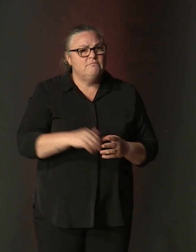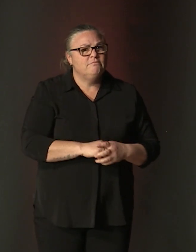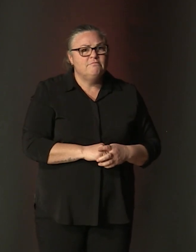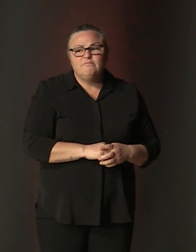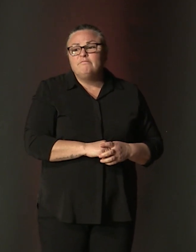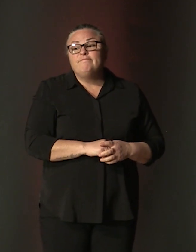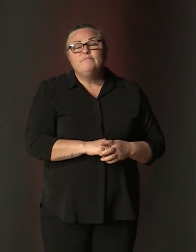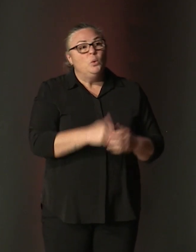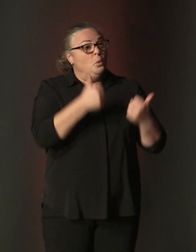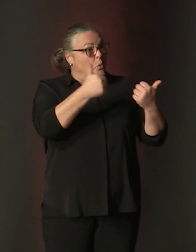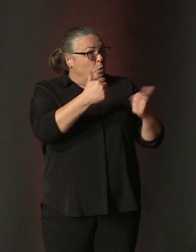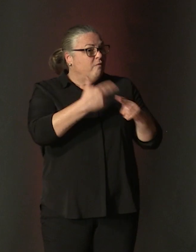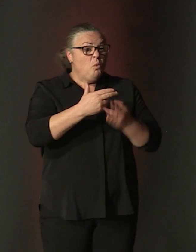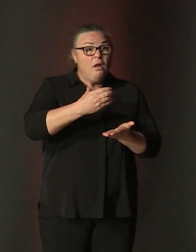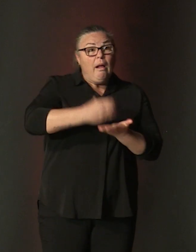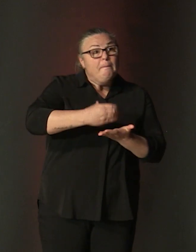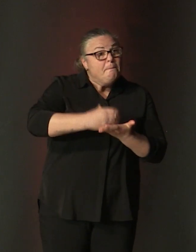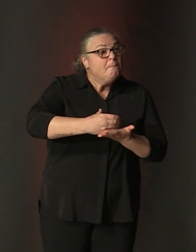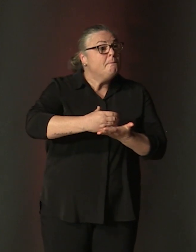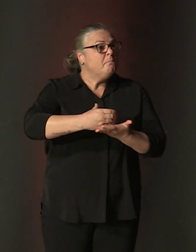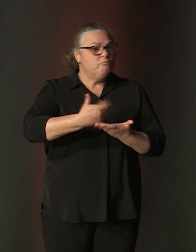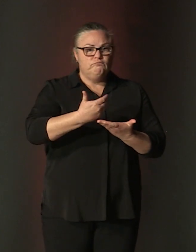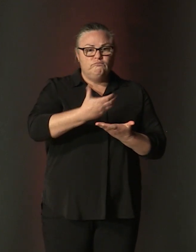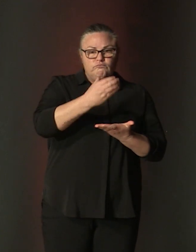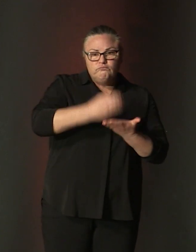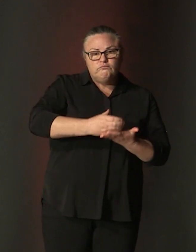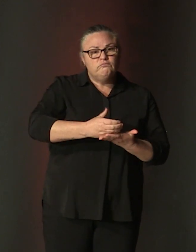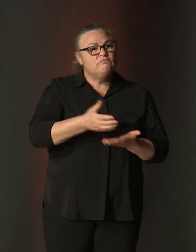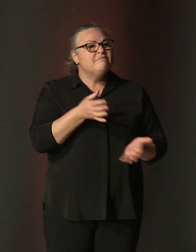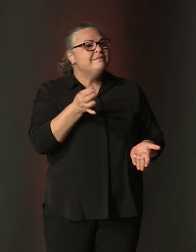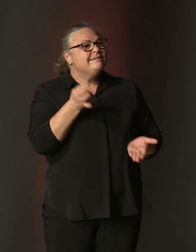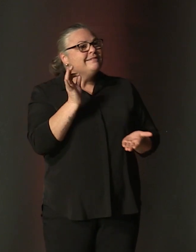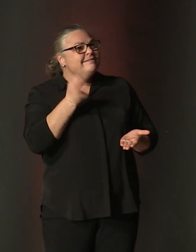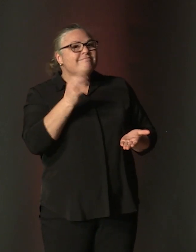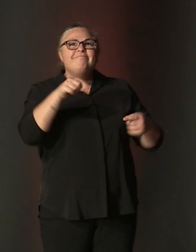If you do this, just remember to reuse the cup for as long as possible.